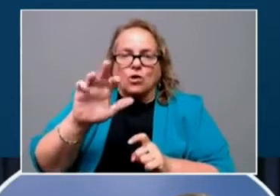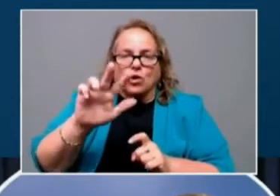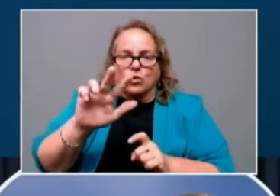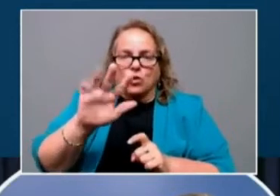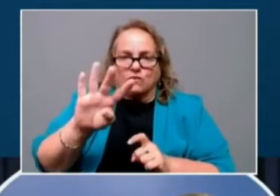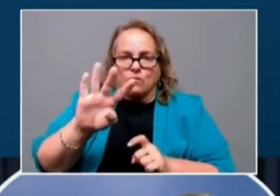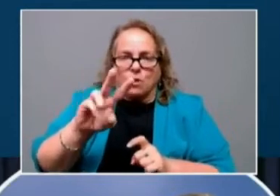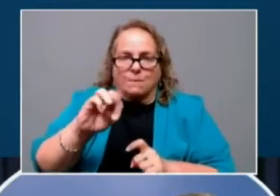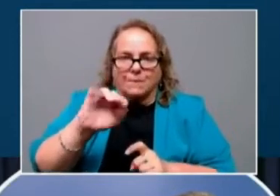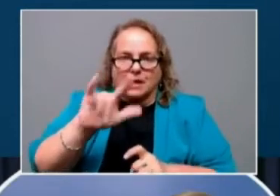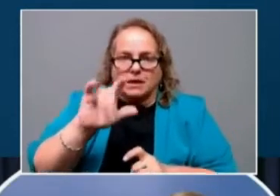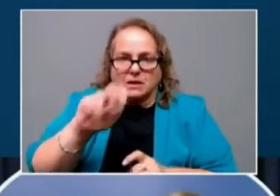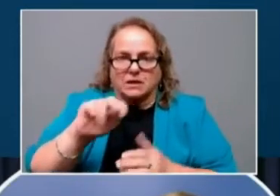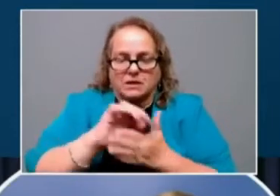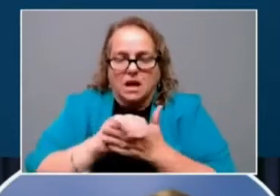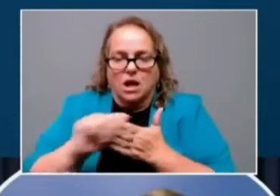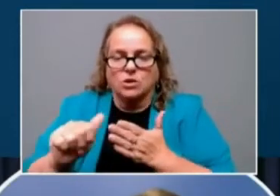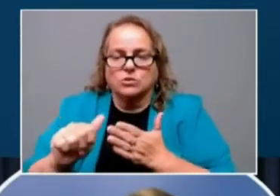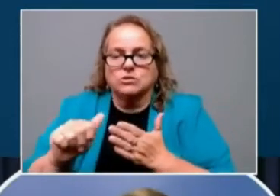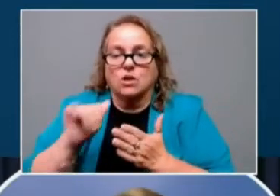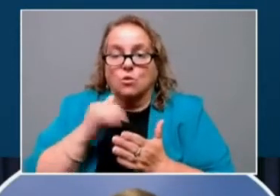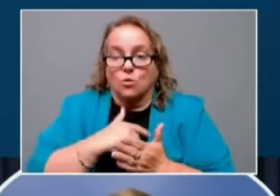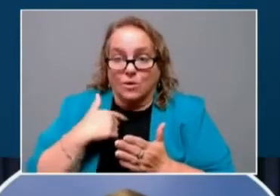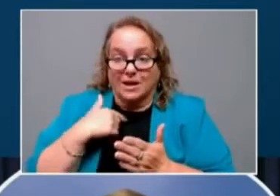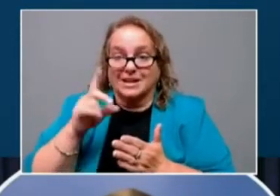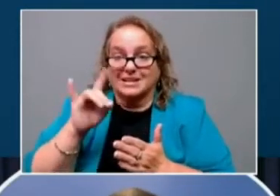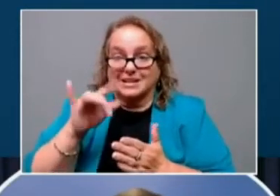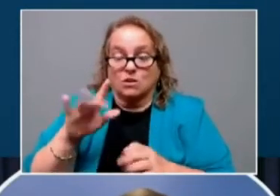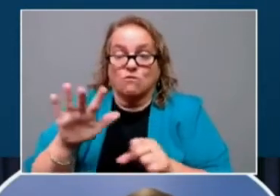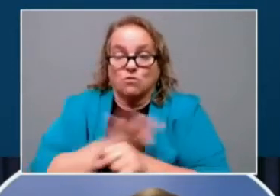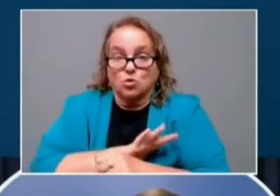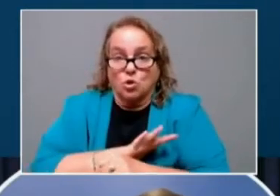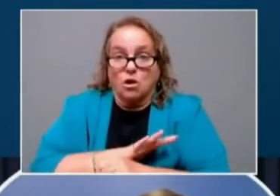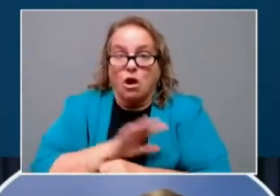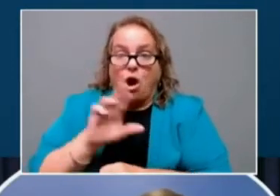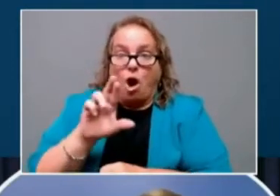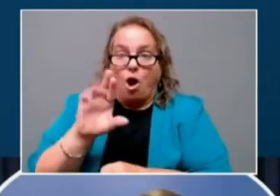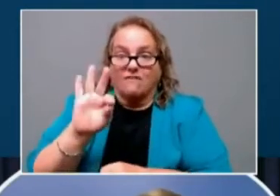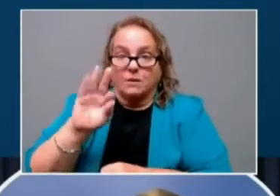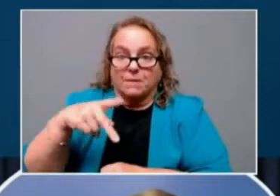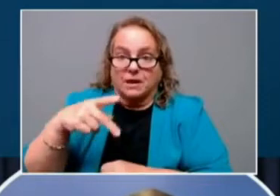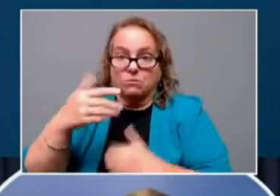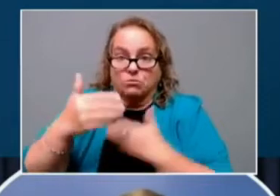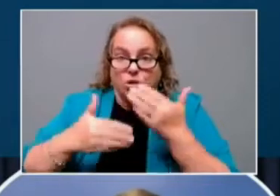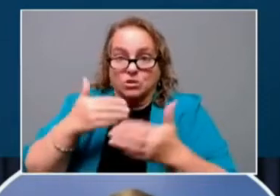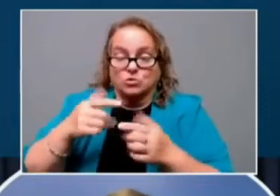dollars. Um we did a full RFP process to qualify any and all vendors that